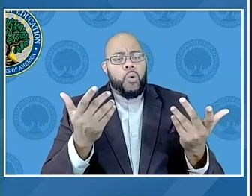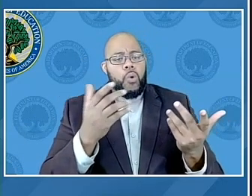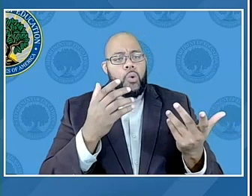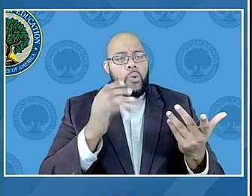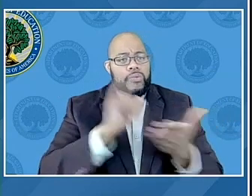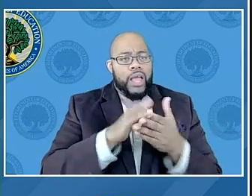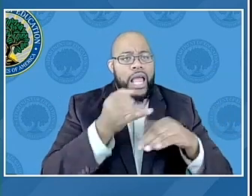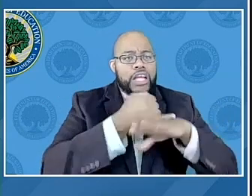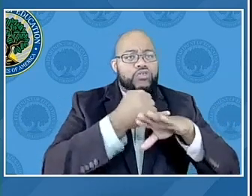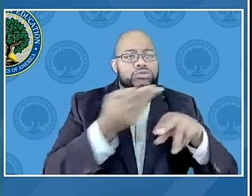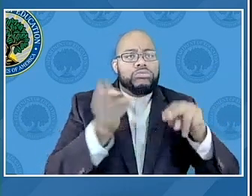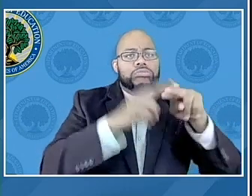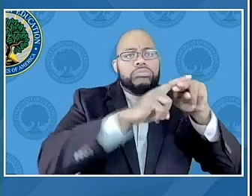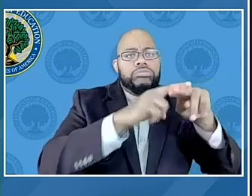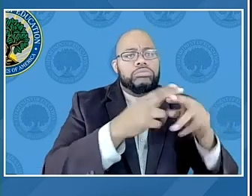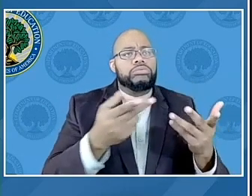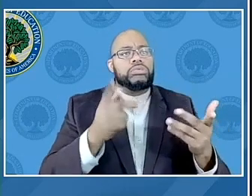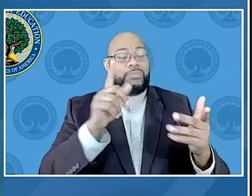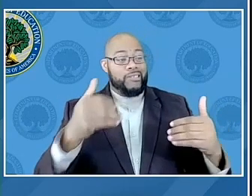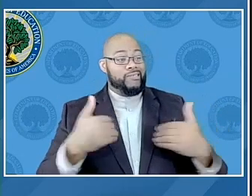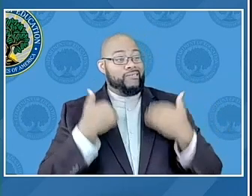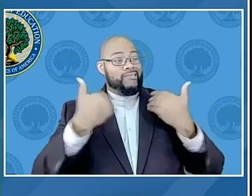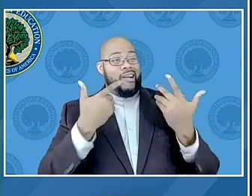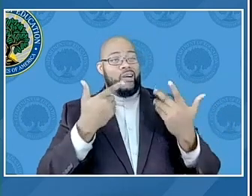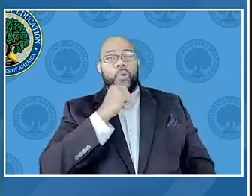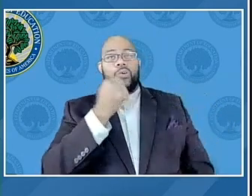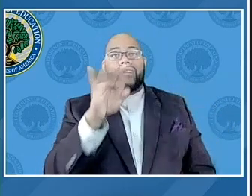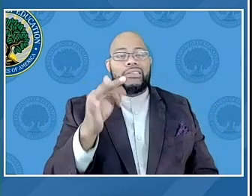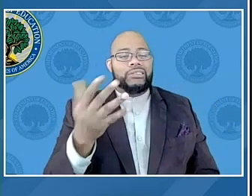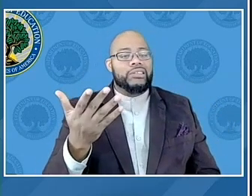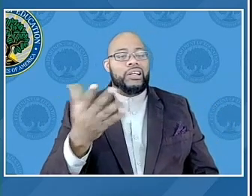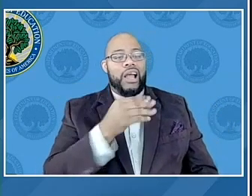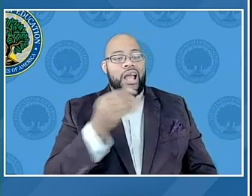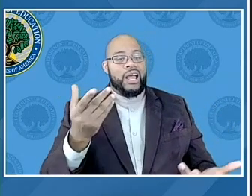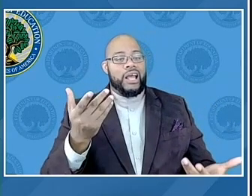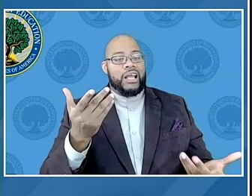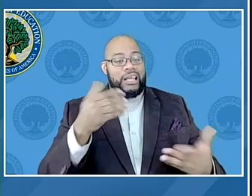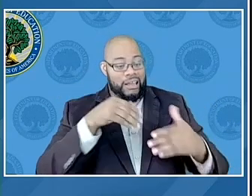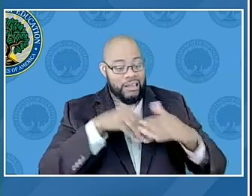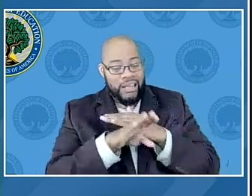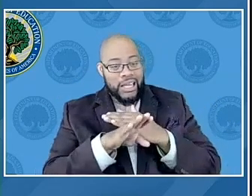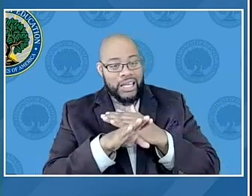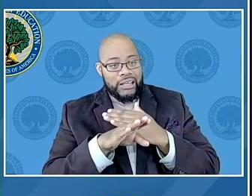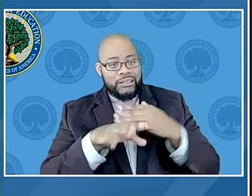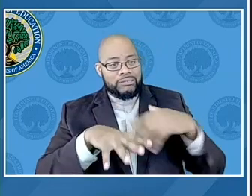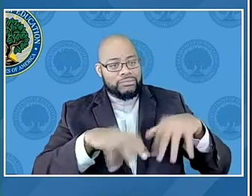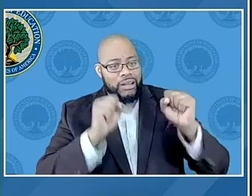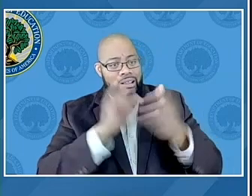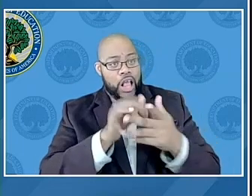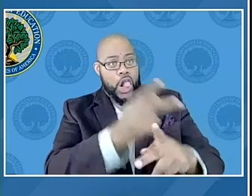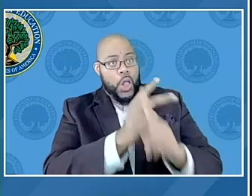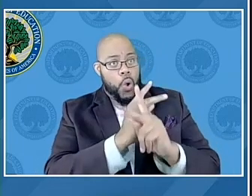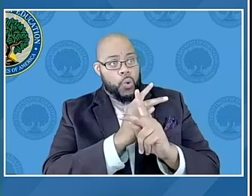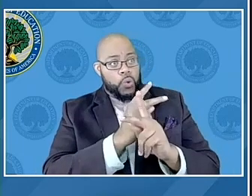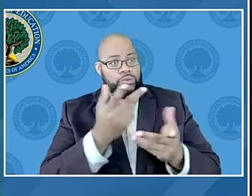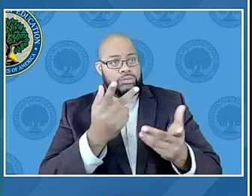You know, being a young 19-year-old and going into taking these loans blindly with